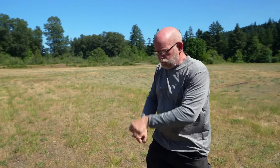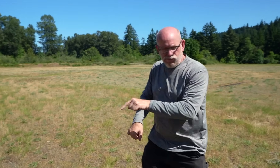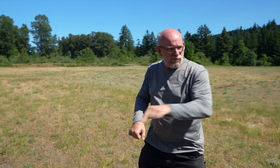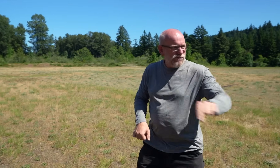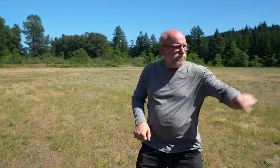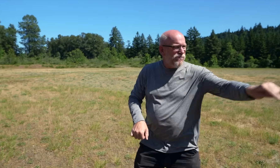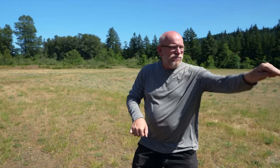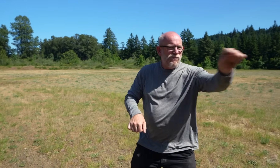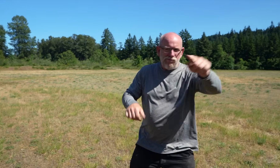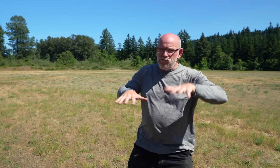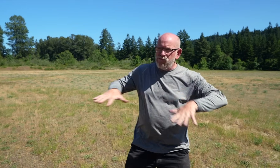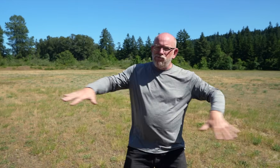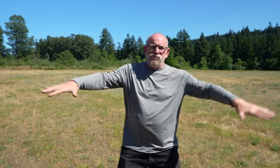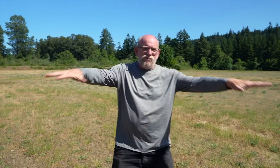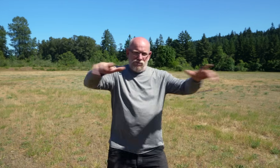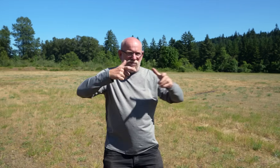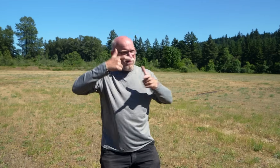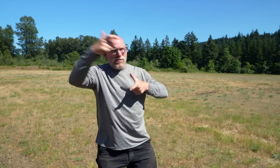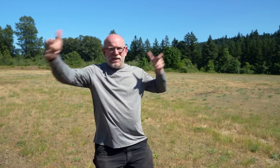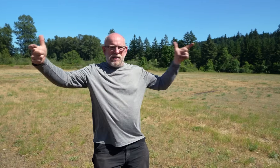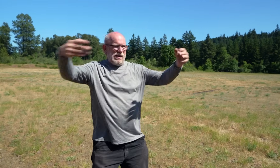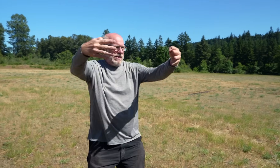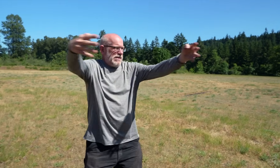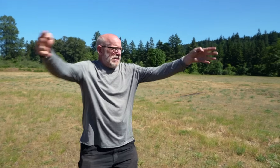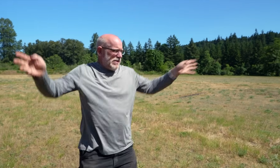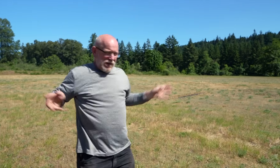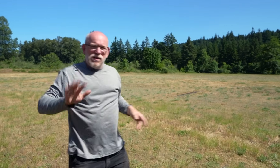We'd set up bench around it — it’s pretty big!